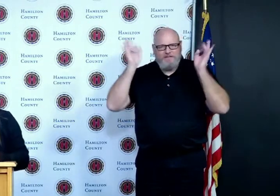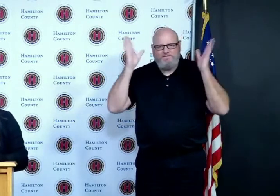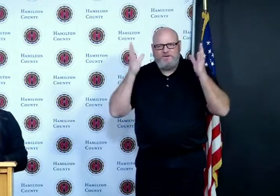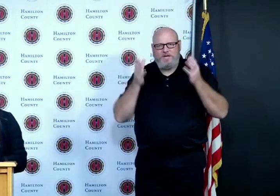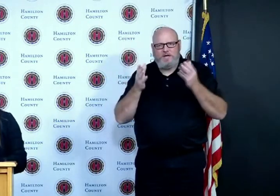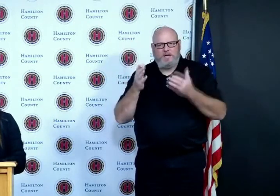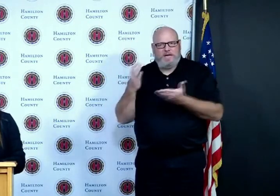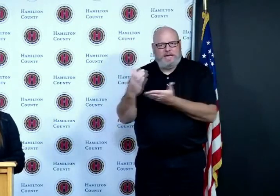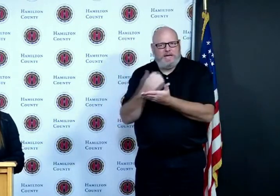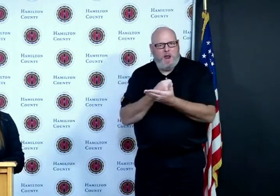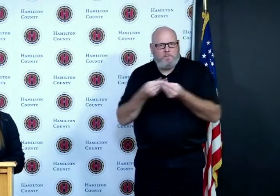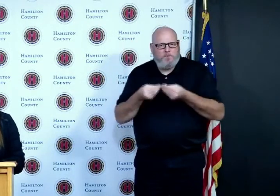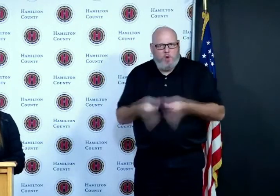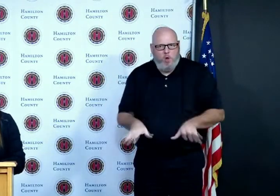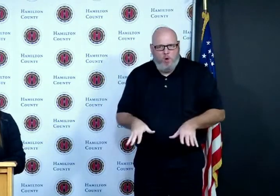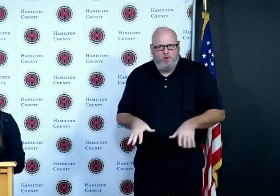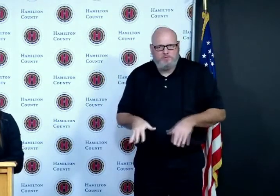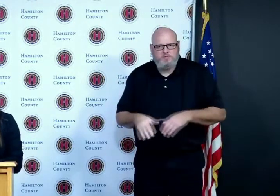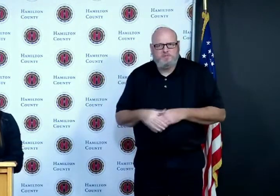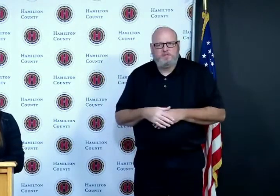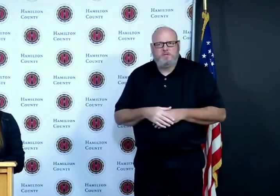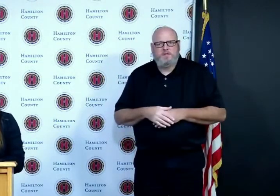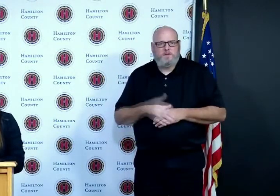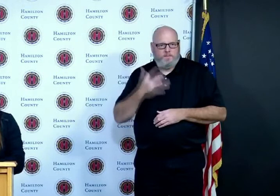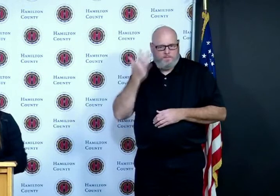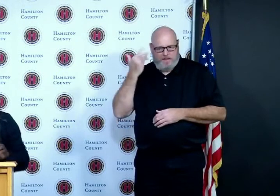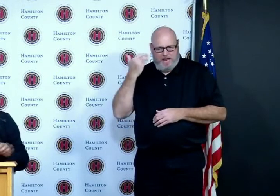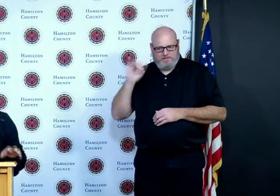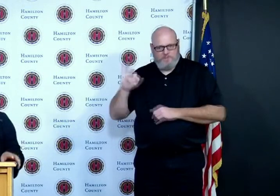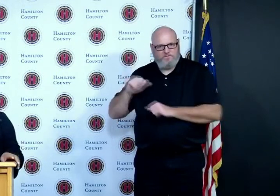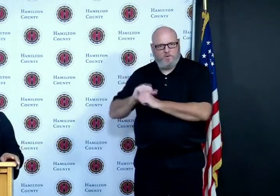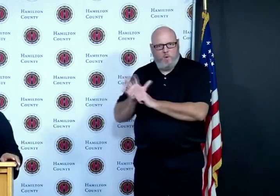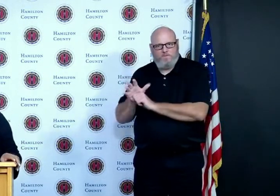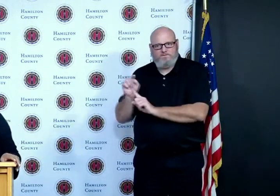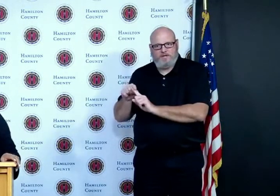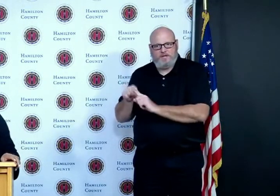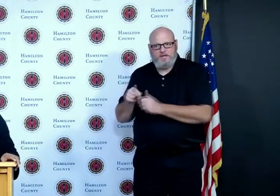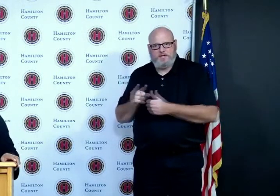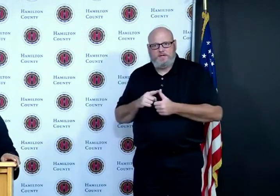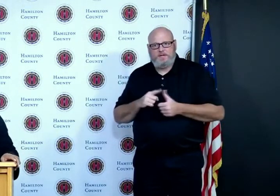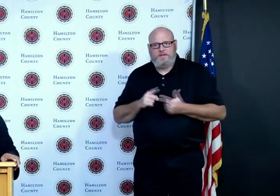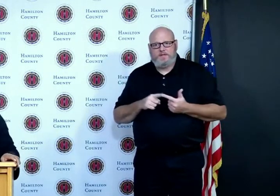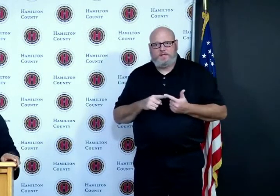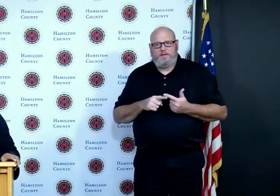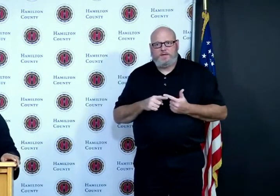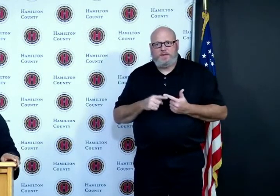that sounds very familiar we got a lot of people that will qualify or to demonstrate a risk of